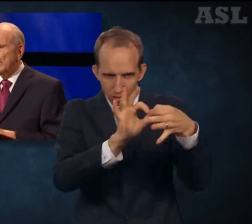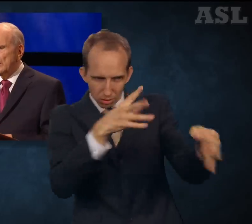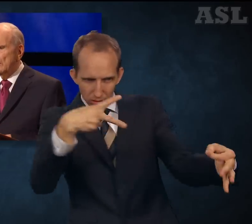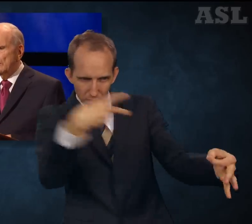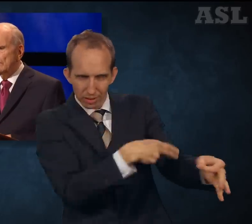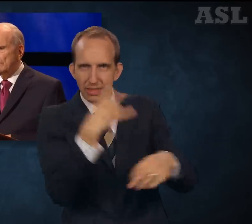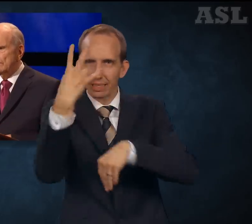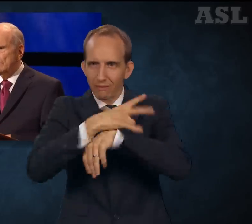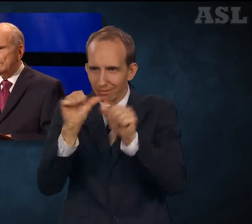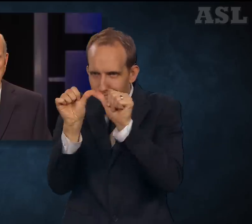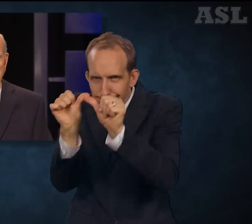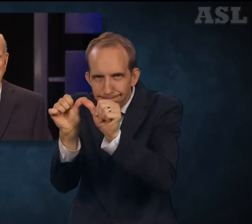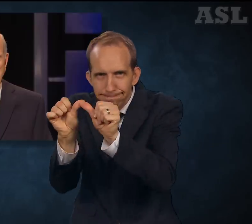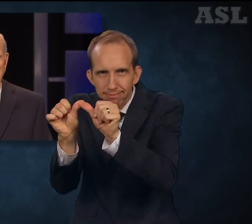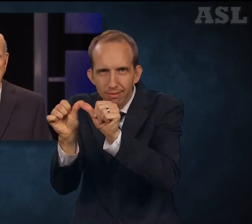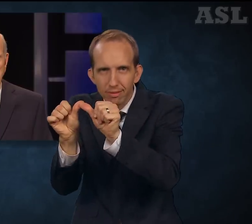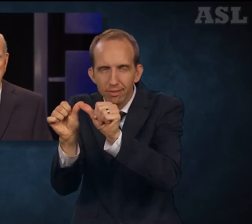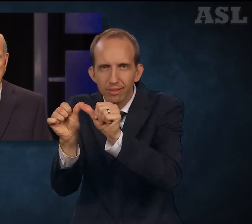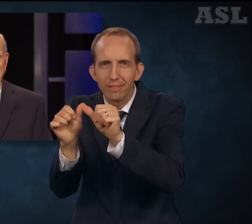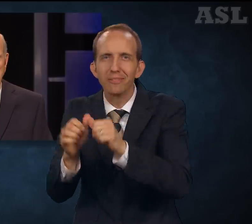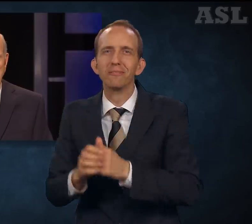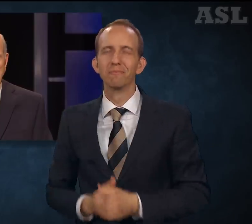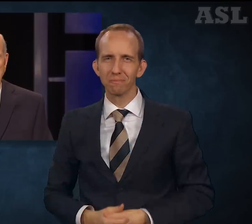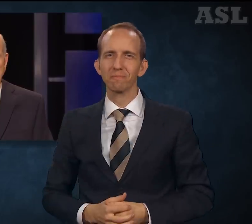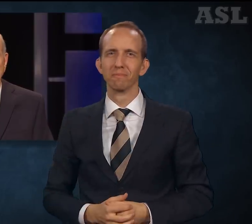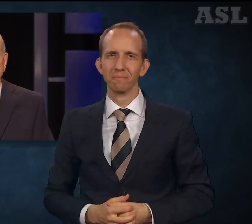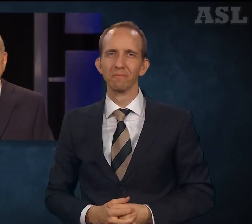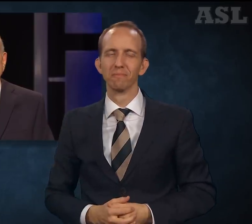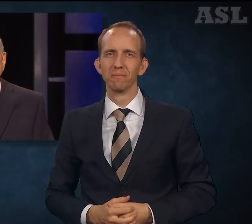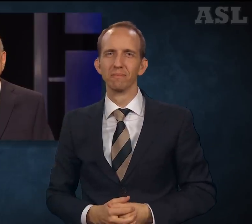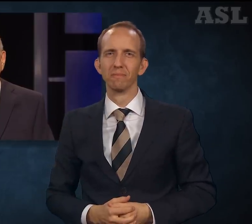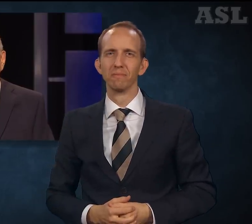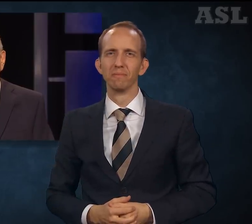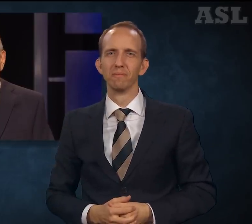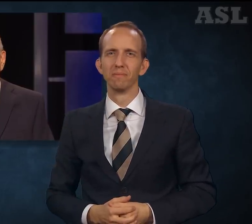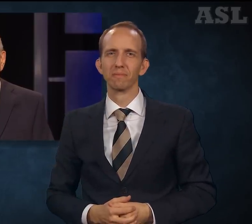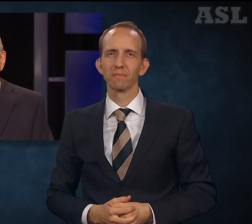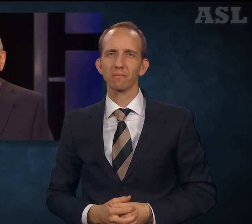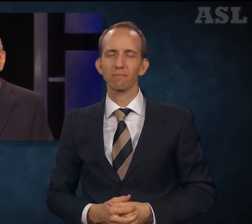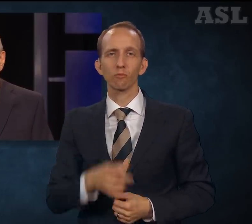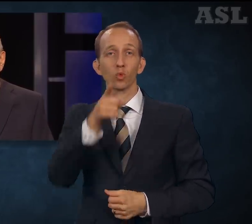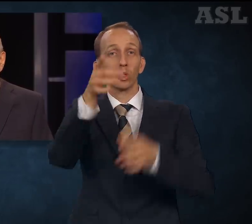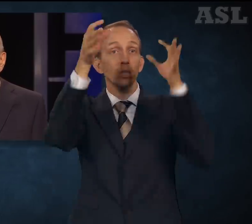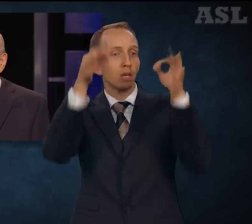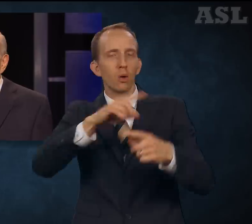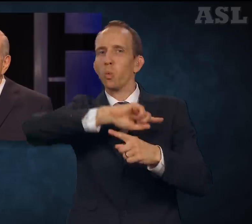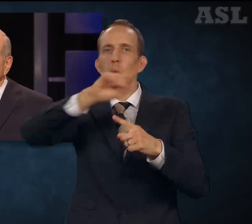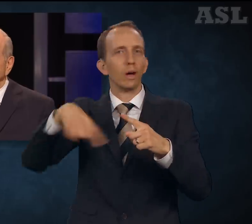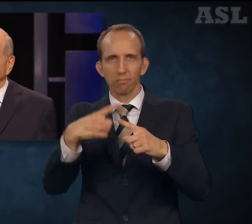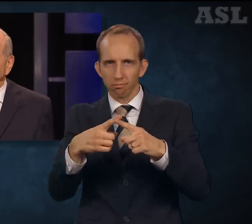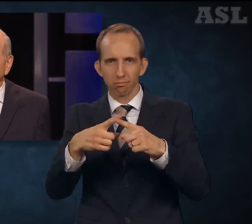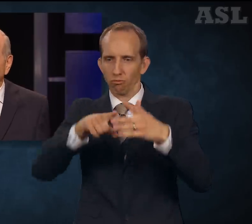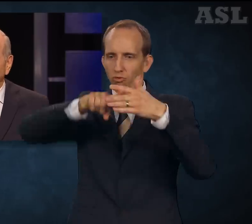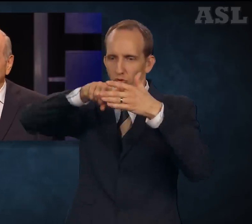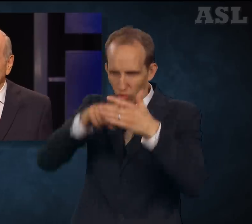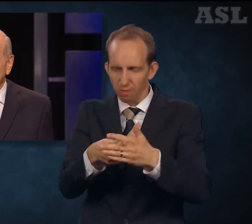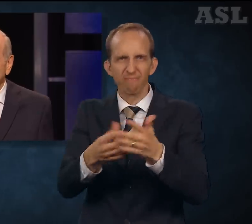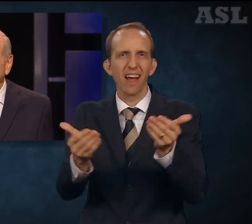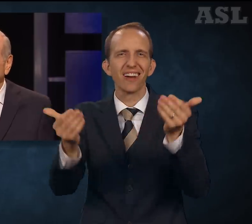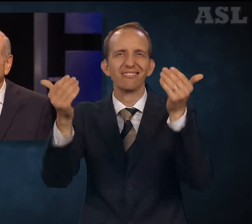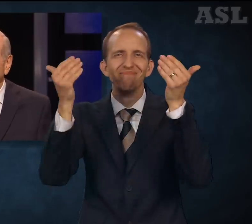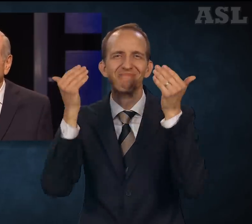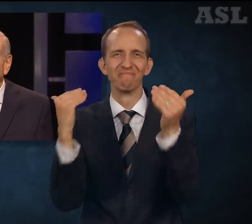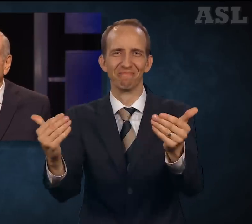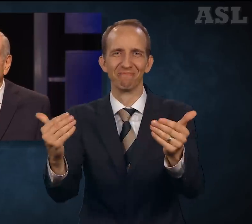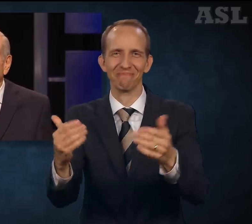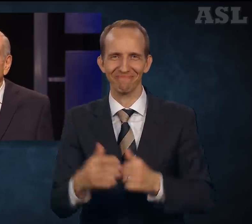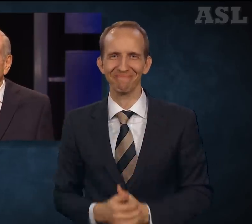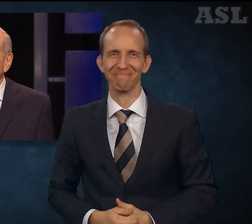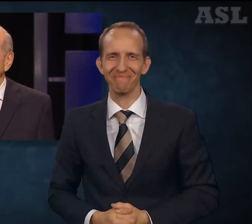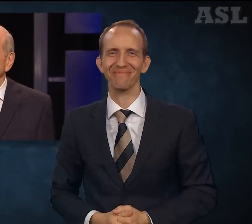BREAK FROM FAKE!